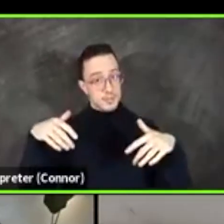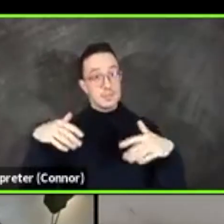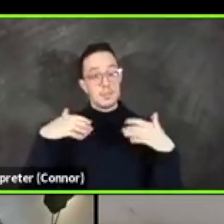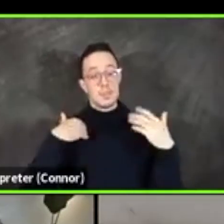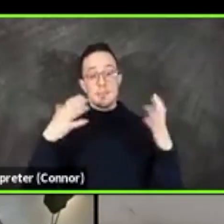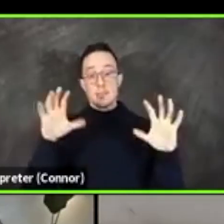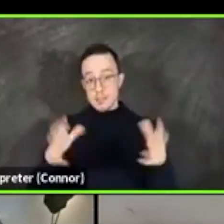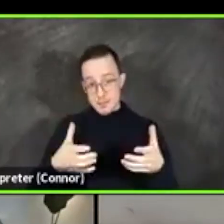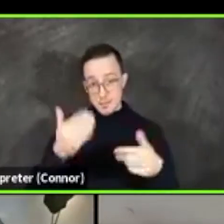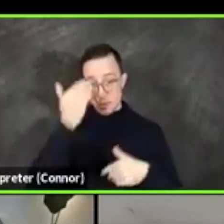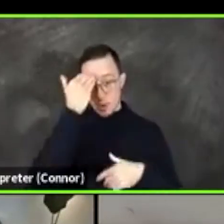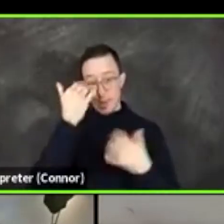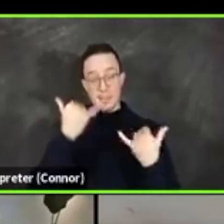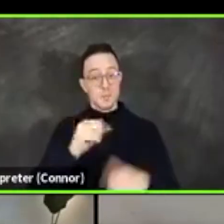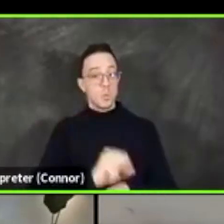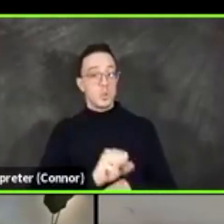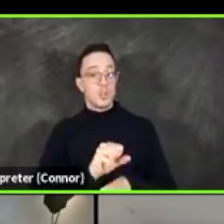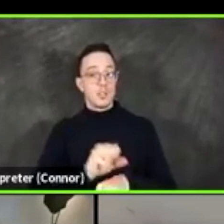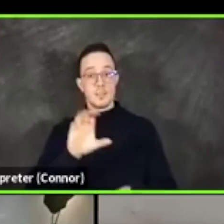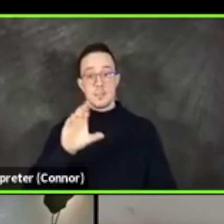IS CELLULAR. I ALWAYS TALK ABOUT THIS PERSONALLY,